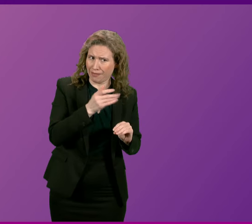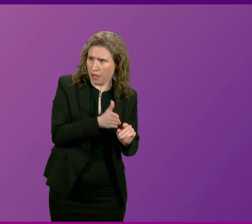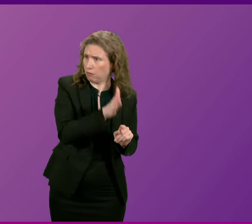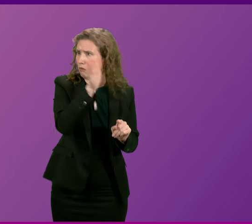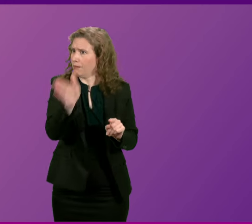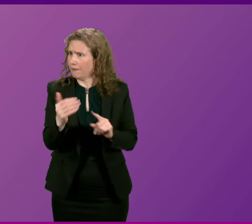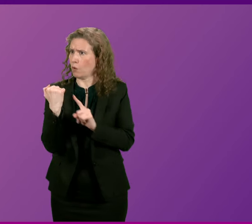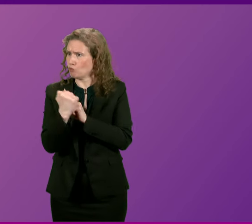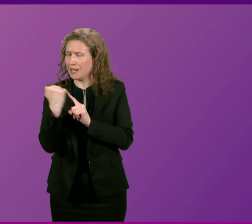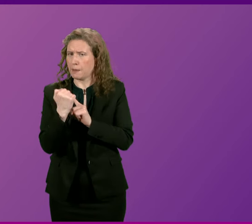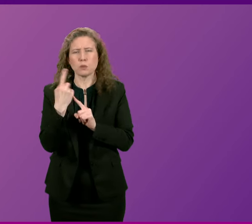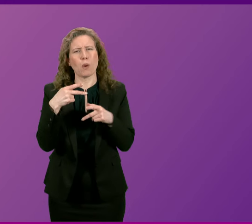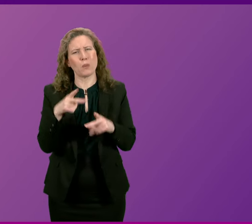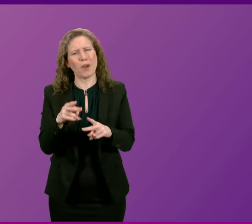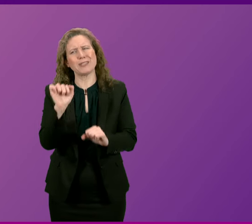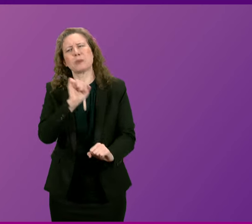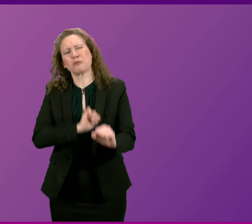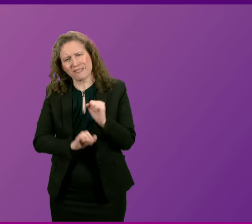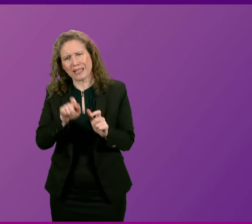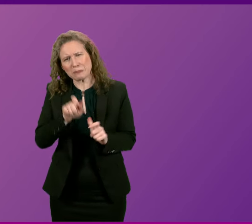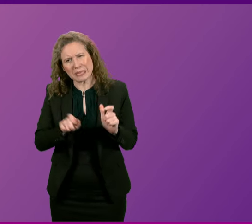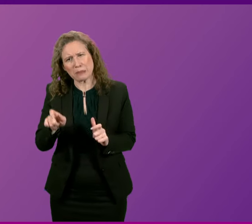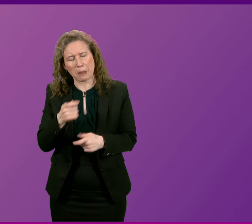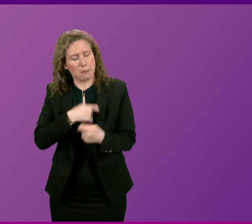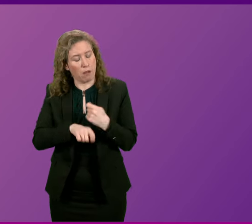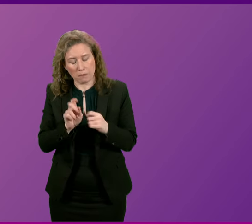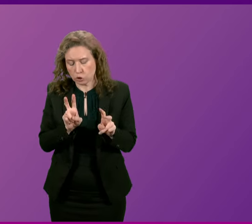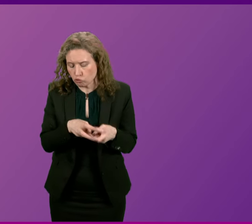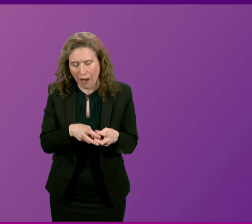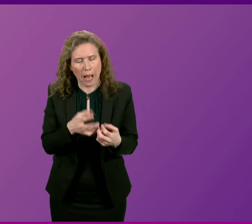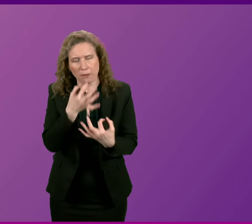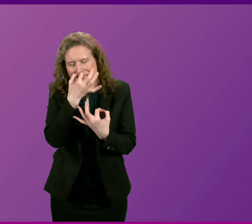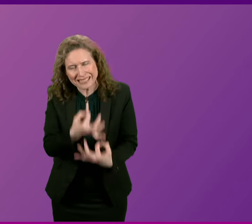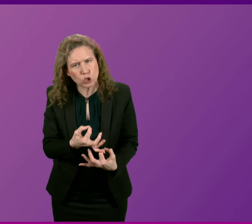ways in which we can prevent people from falling into the trap of addiction and, of course, death.